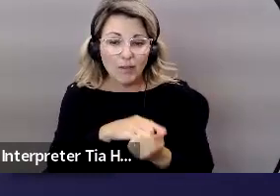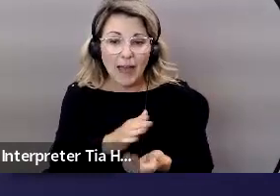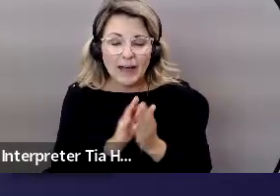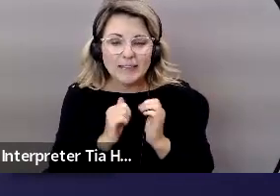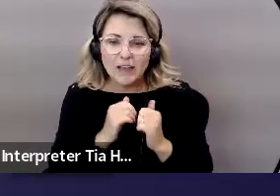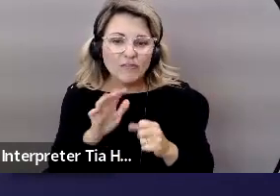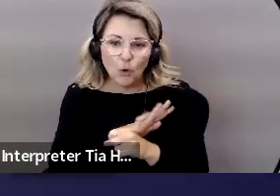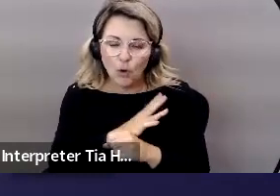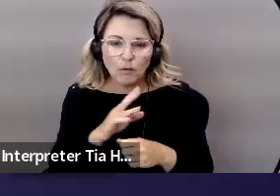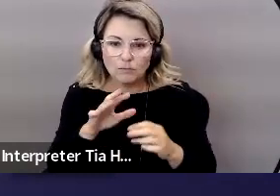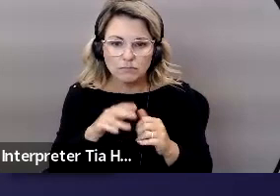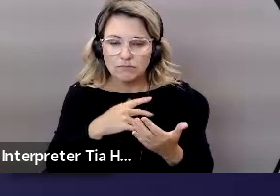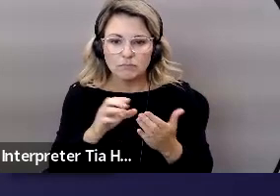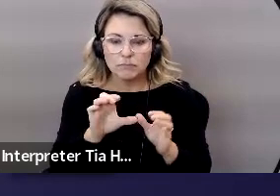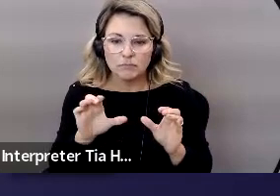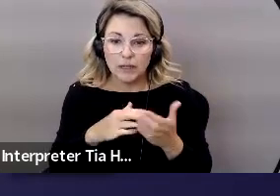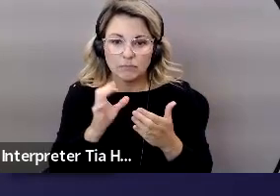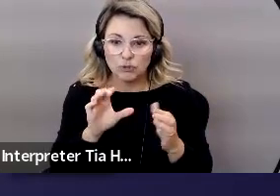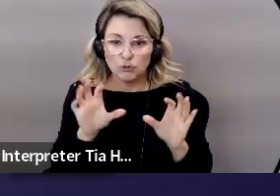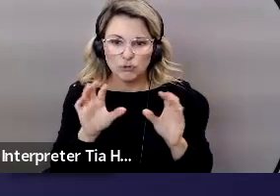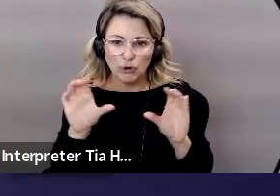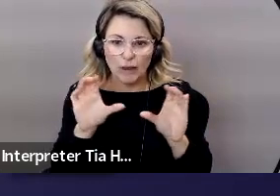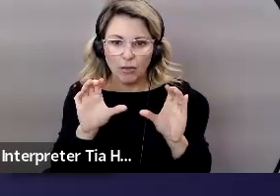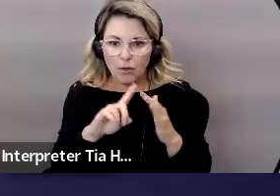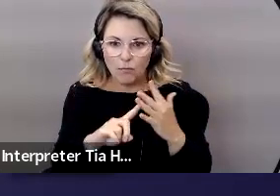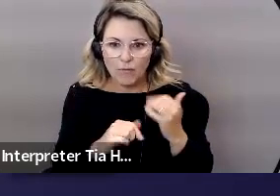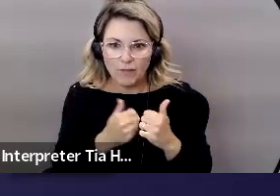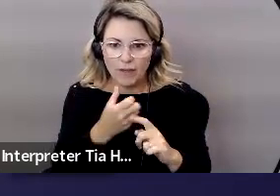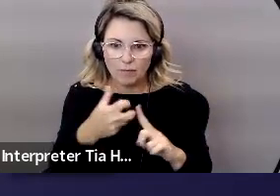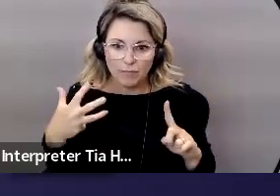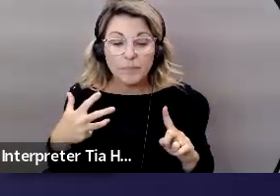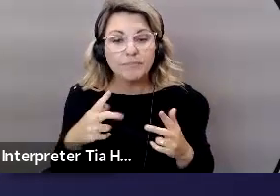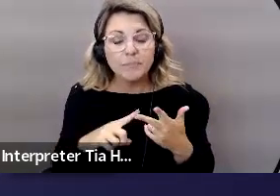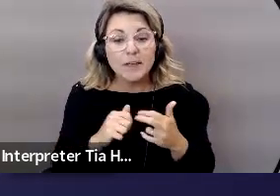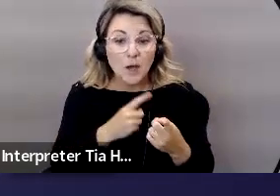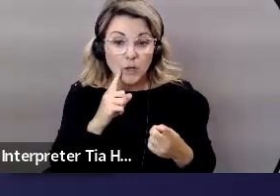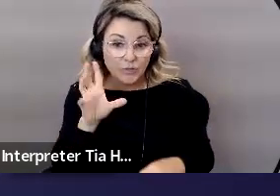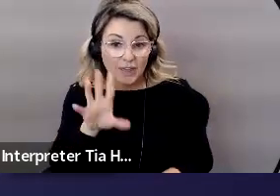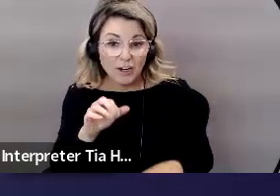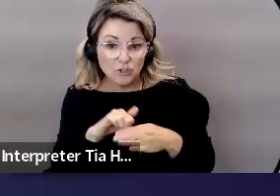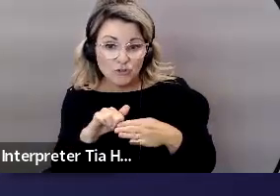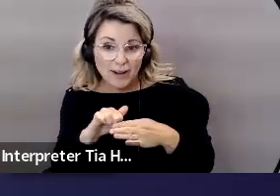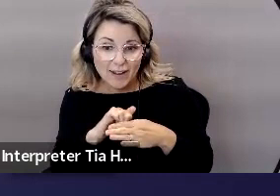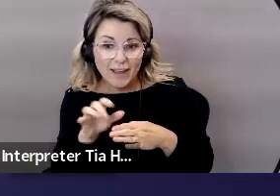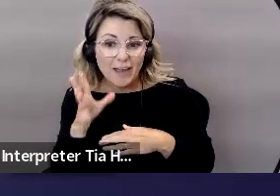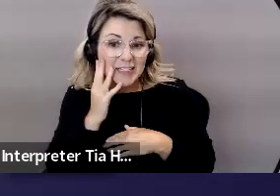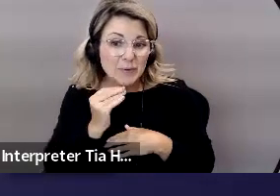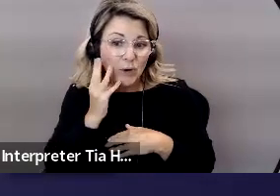like that. What training and experience do project staff have in the particular areas of focus for